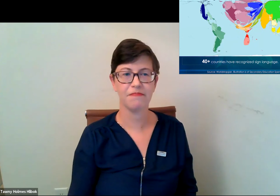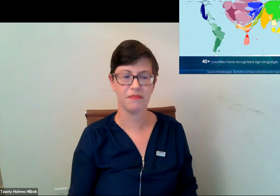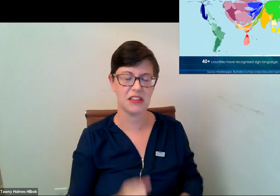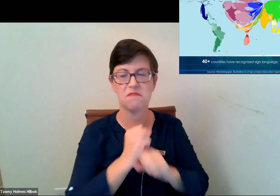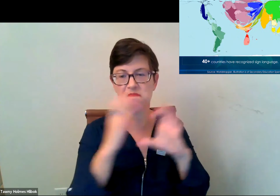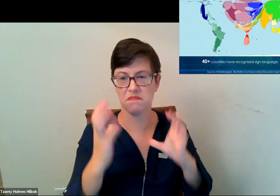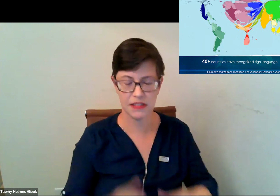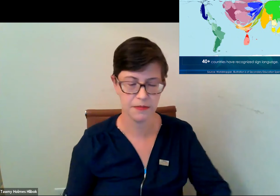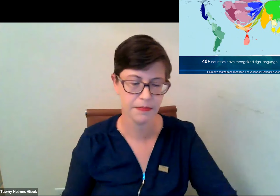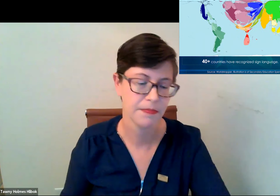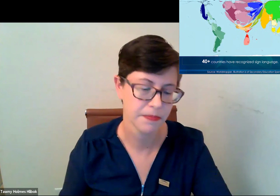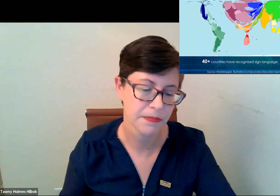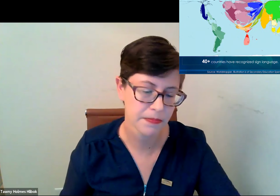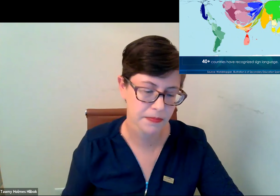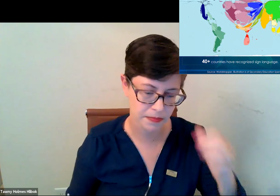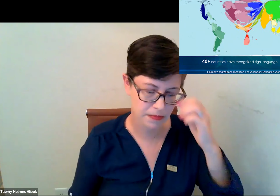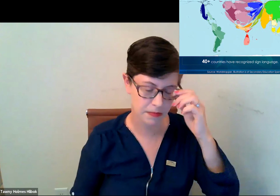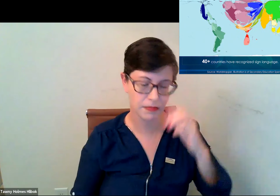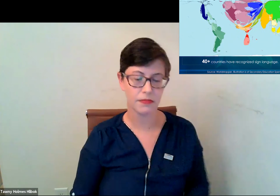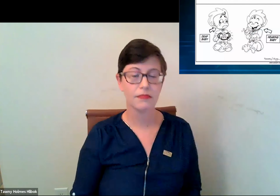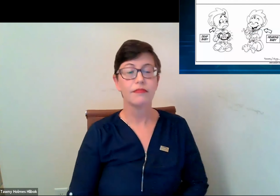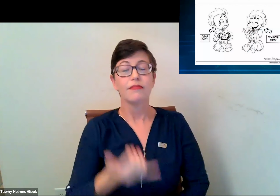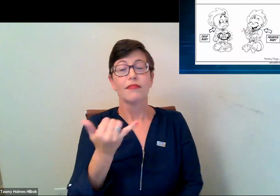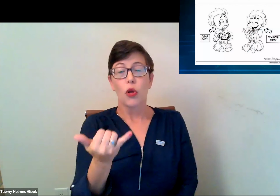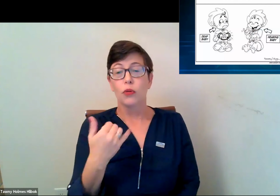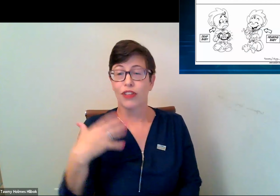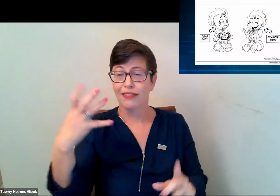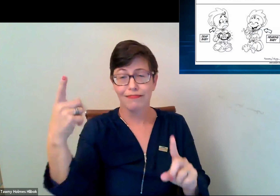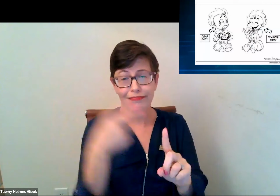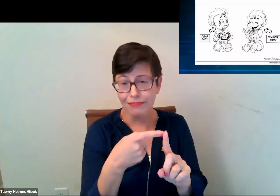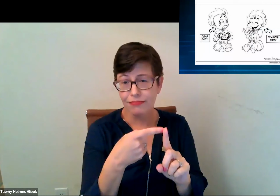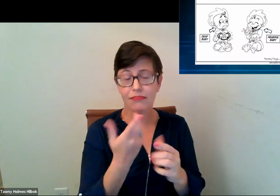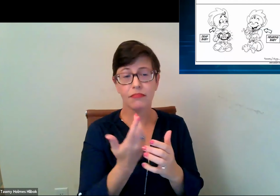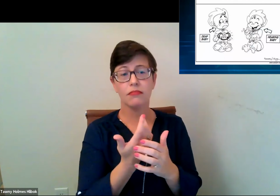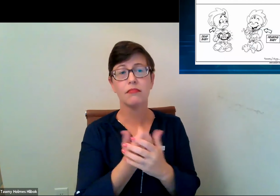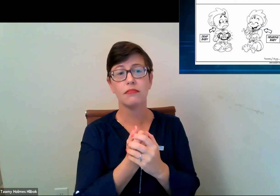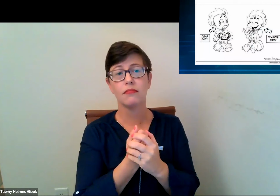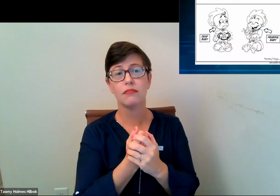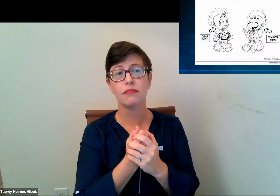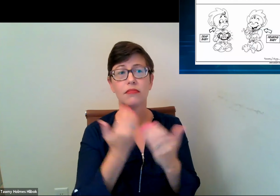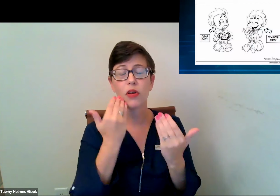and this is a good place to begin, so this gives you a better idea globally, where we are, so this is the greater point.